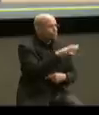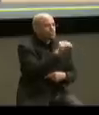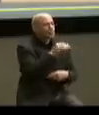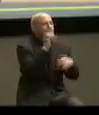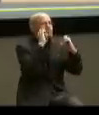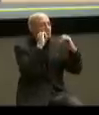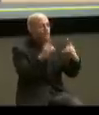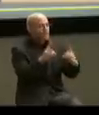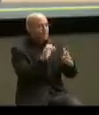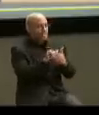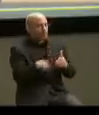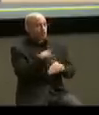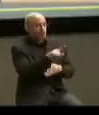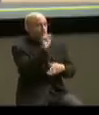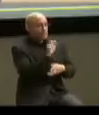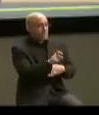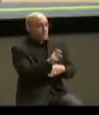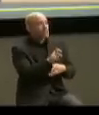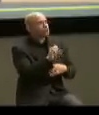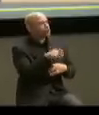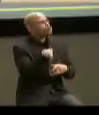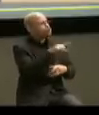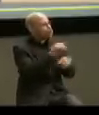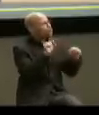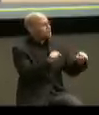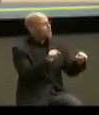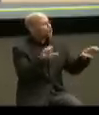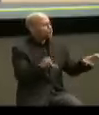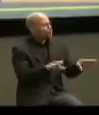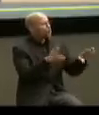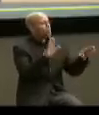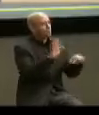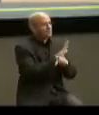EDUCATION THAT YOU NEED SO THAT YOU CAN DO BUSINESS WITH THE